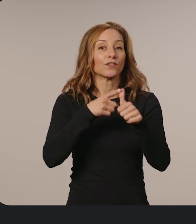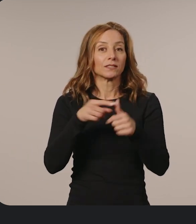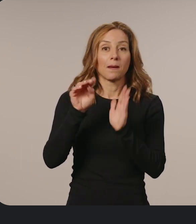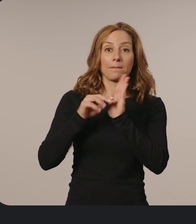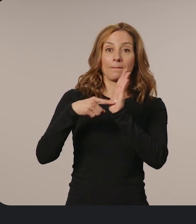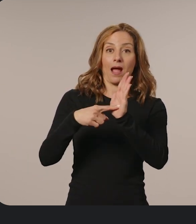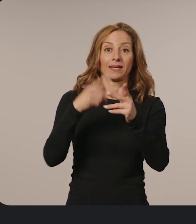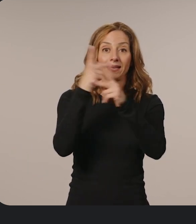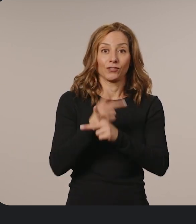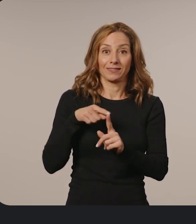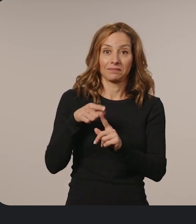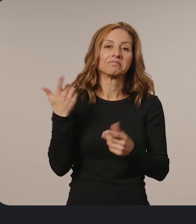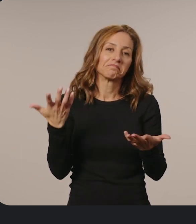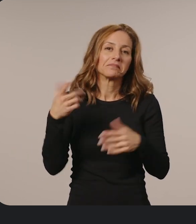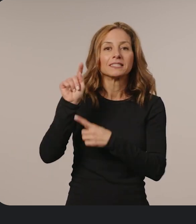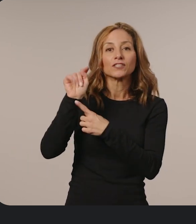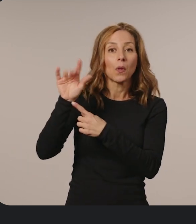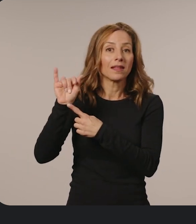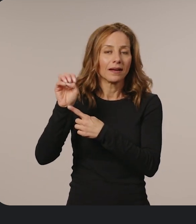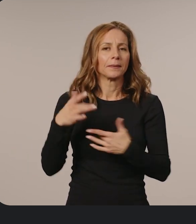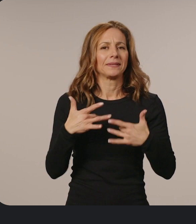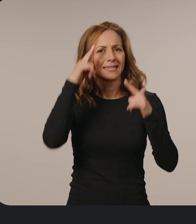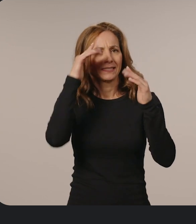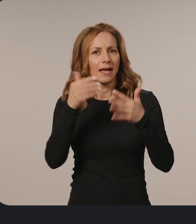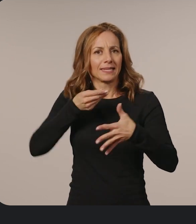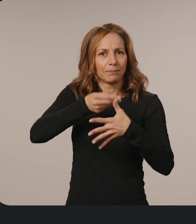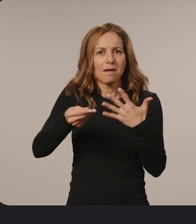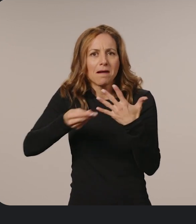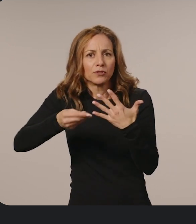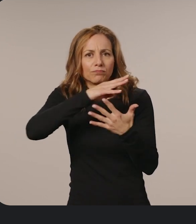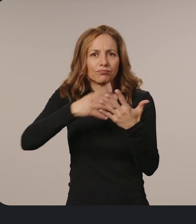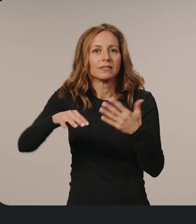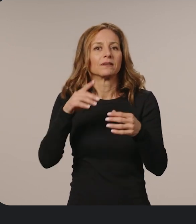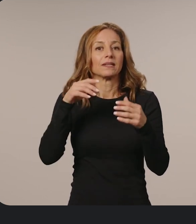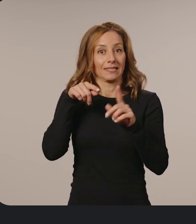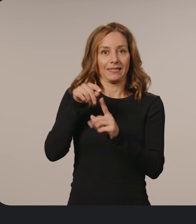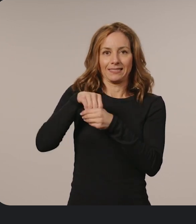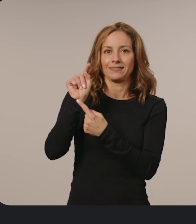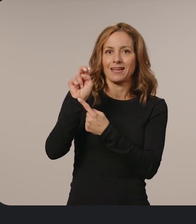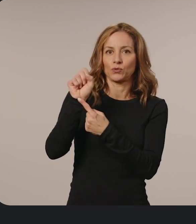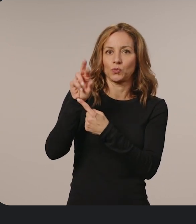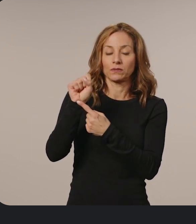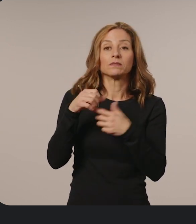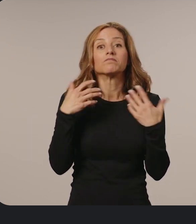First, model inference state via TensorFlow Lite typically expects input and output in the form of tensors.